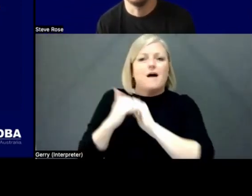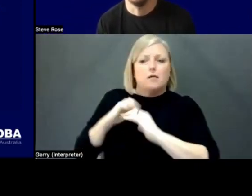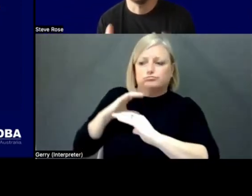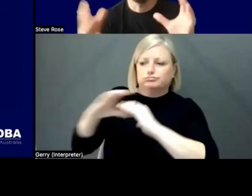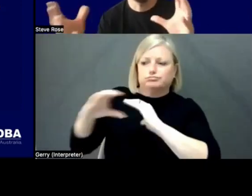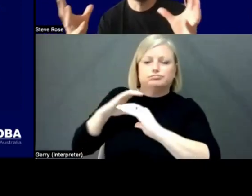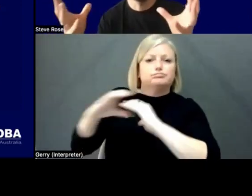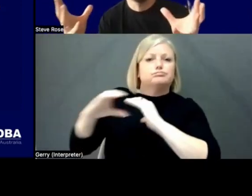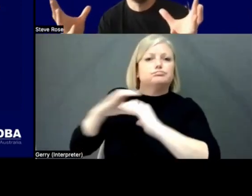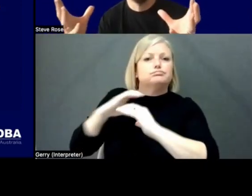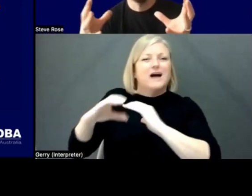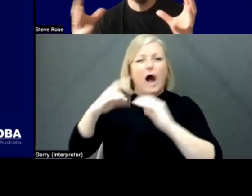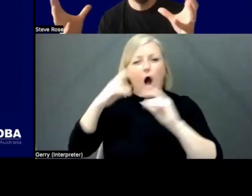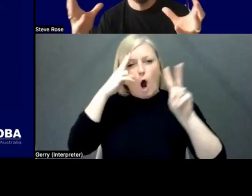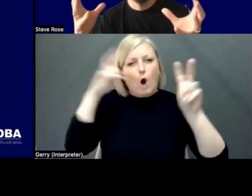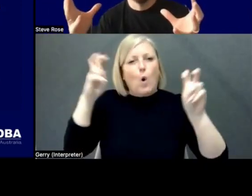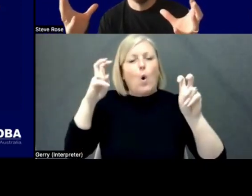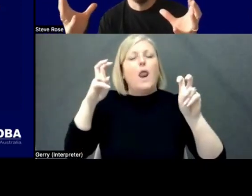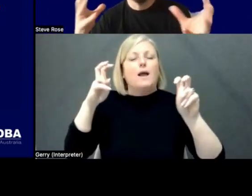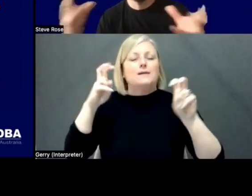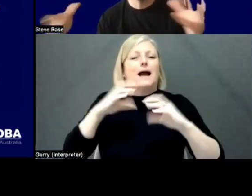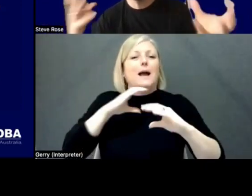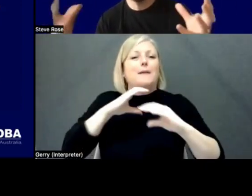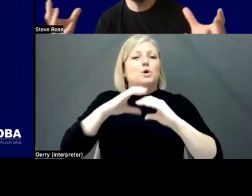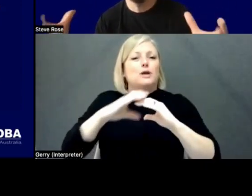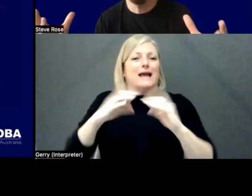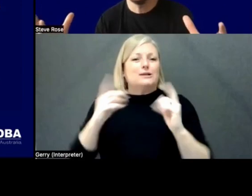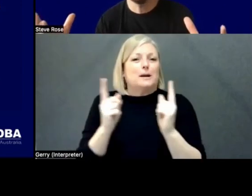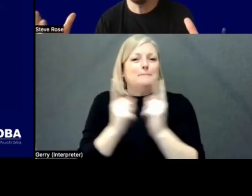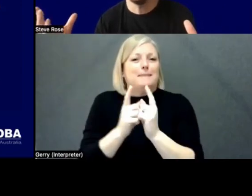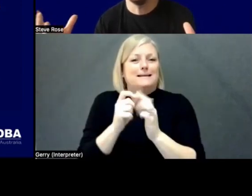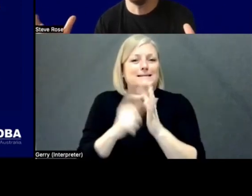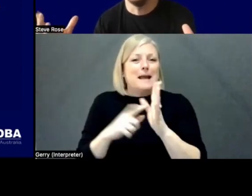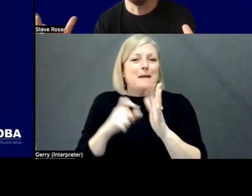meeting place because it sort of says that both partners are bringing something to the